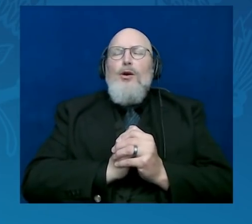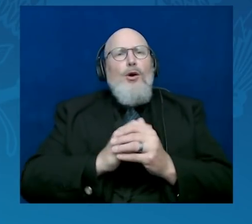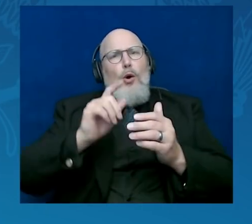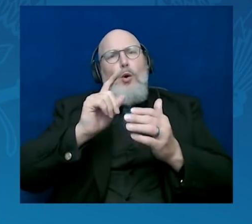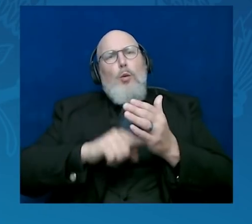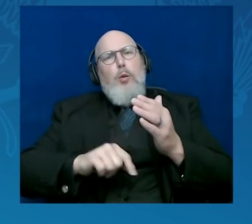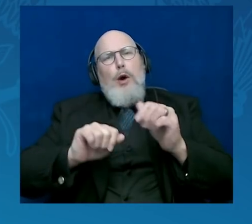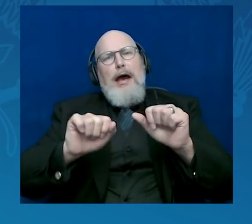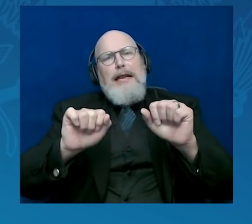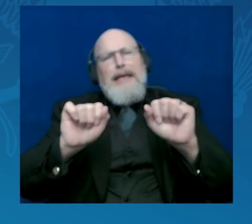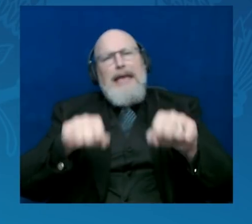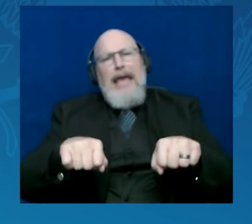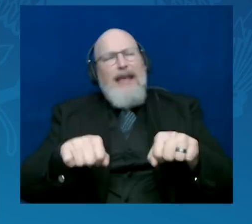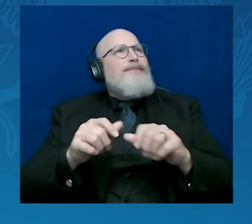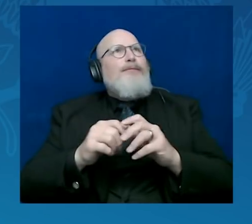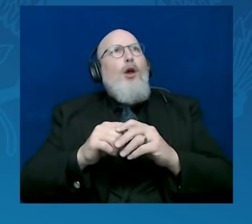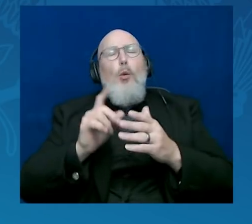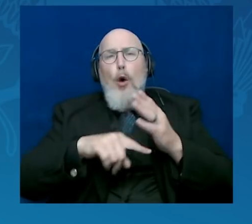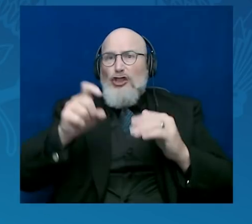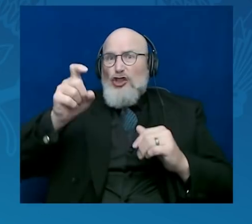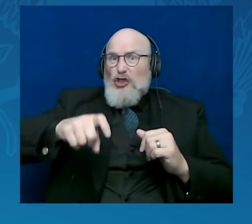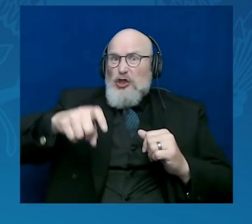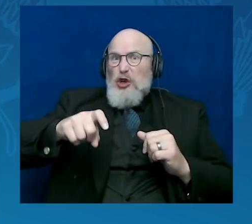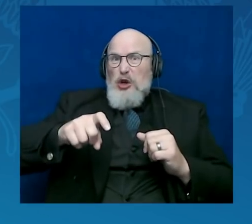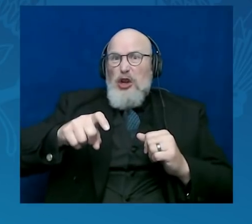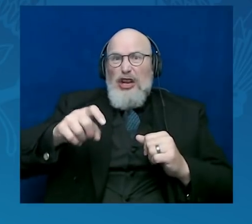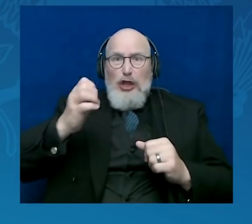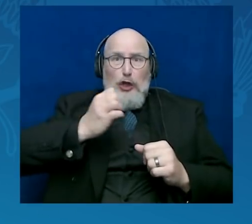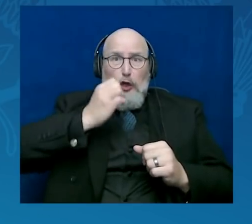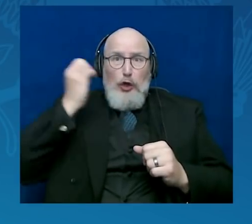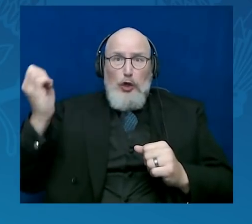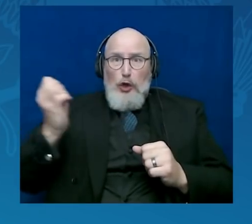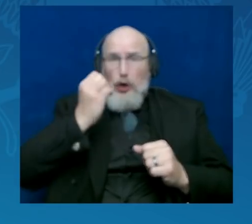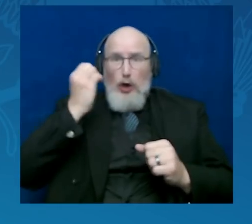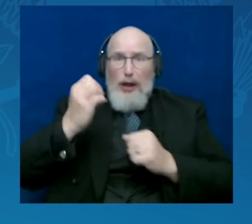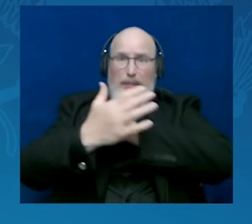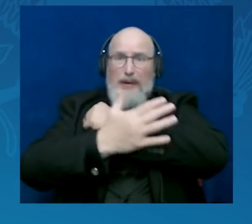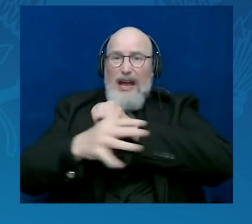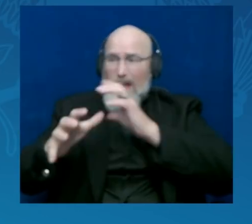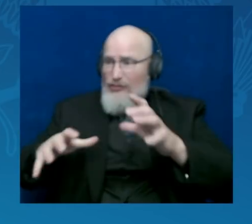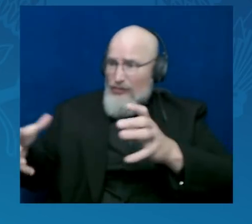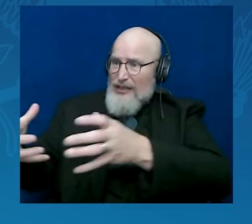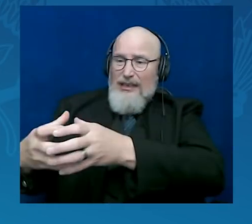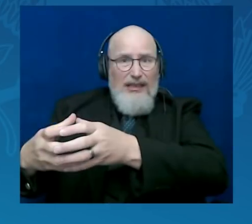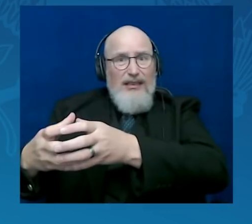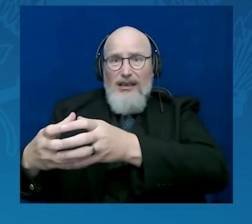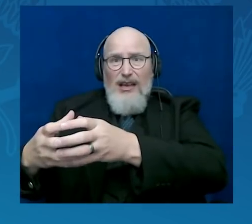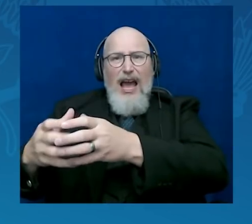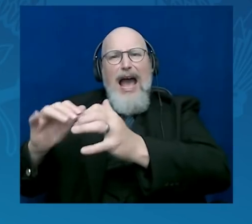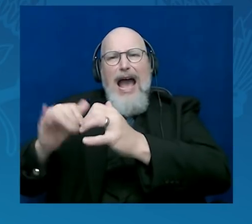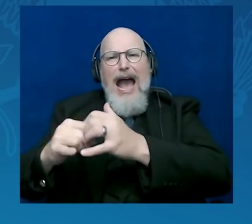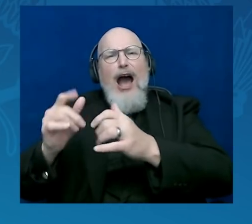do to keep the United States engaged in Europe long term, not just today as we sit here,